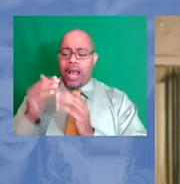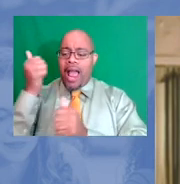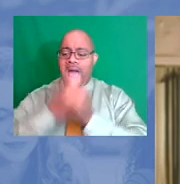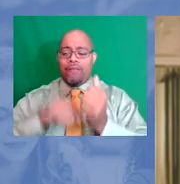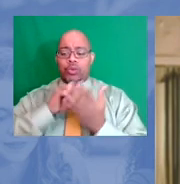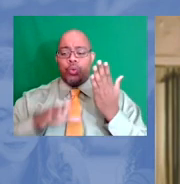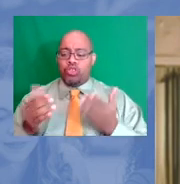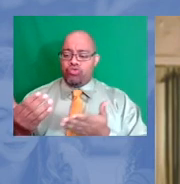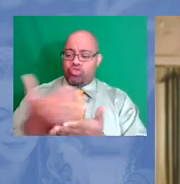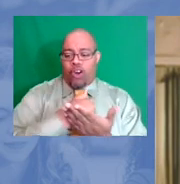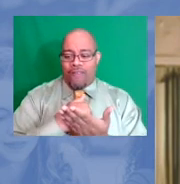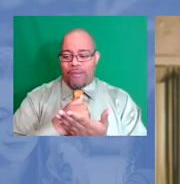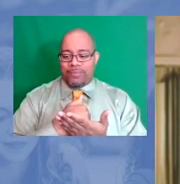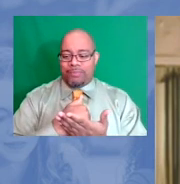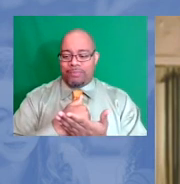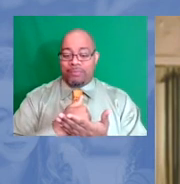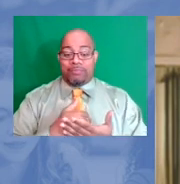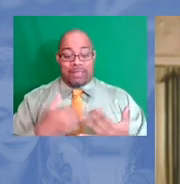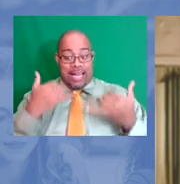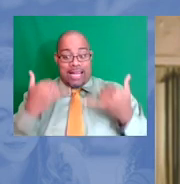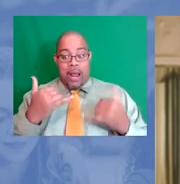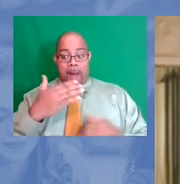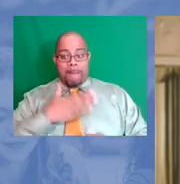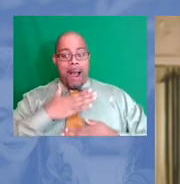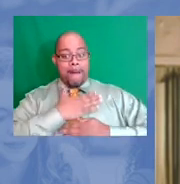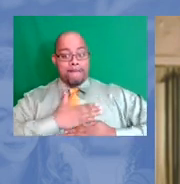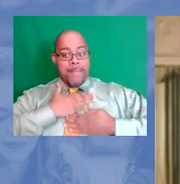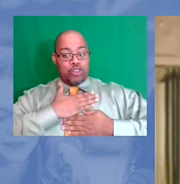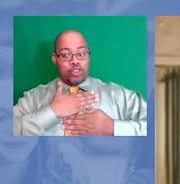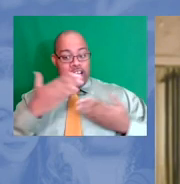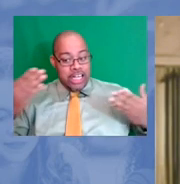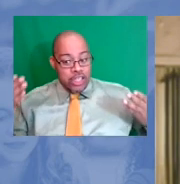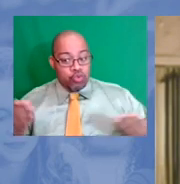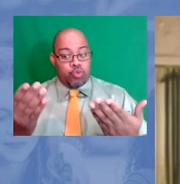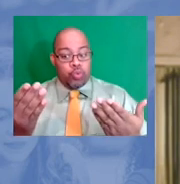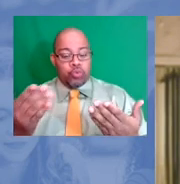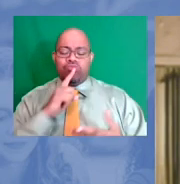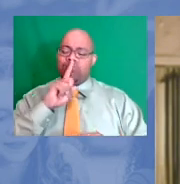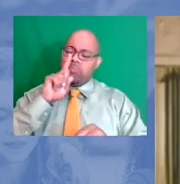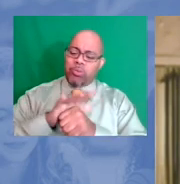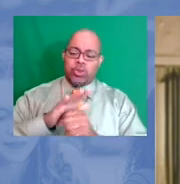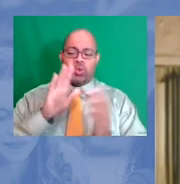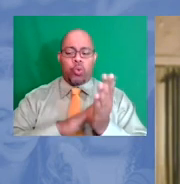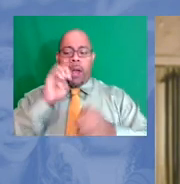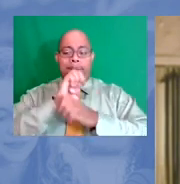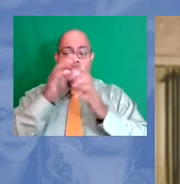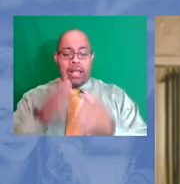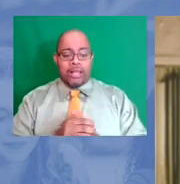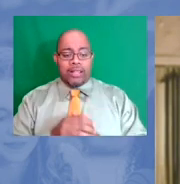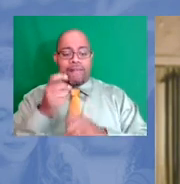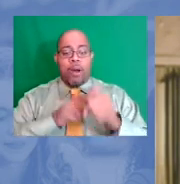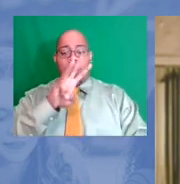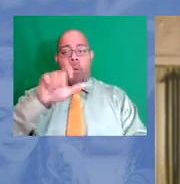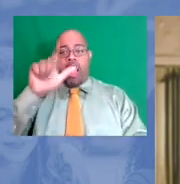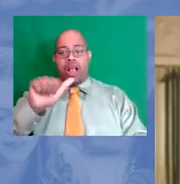NOW, IT'S MY PLEASURE TO INTRODUCE A DEDICATED SCHOOL EMPLOYEE FROM WALLA WALLA, WASHINGTON,